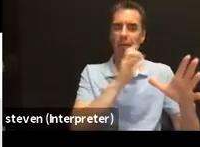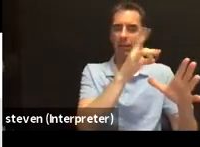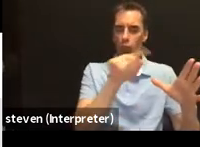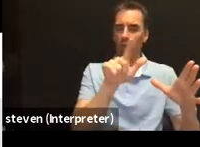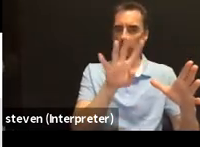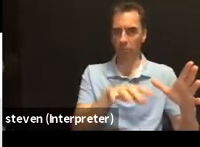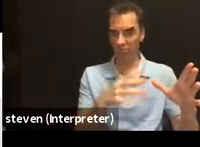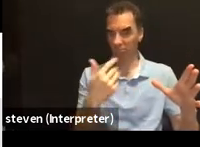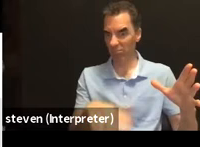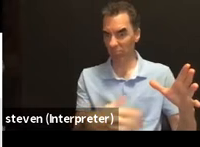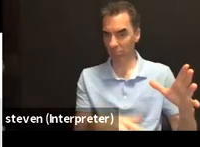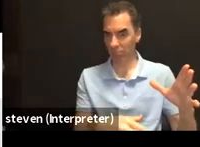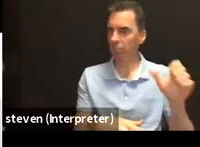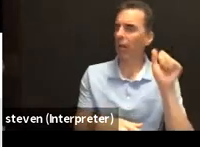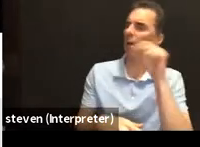Natalie Chavez: Can you explain what the point in time and